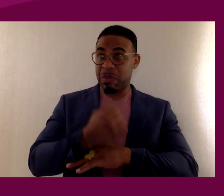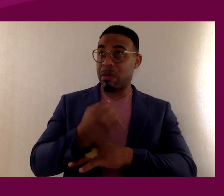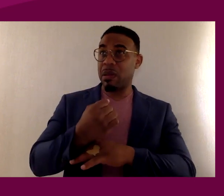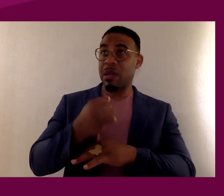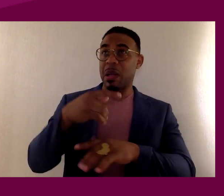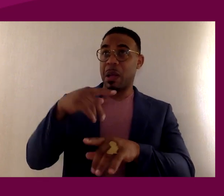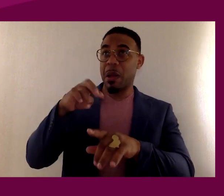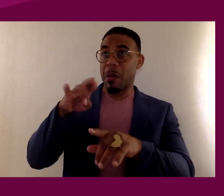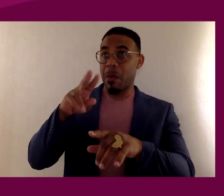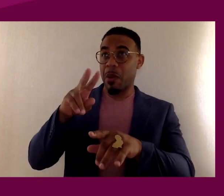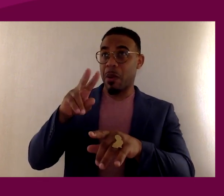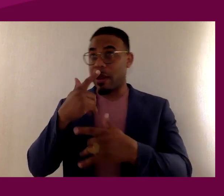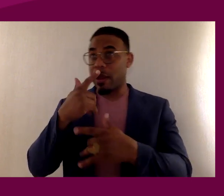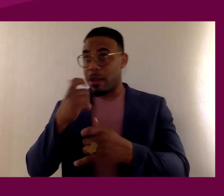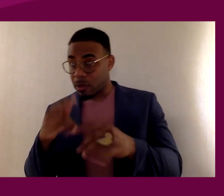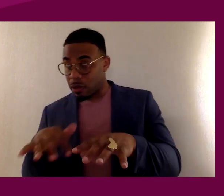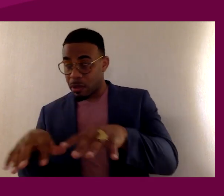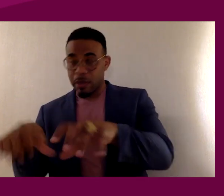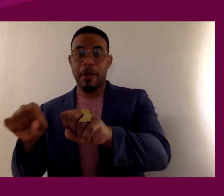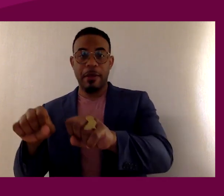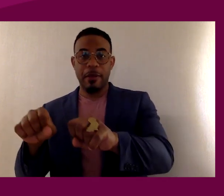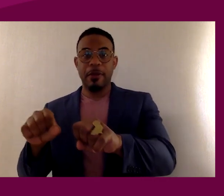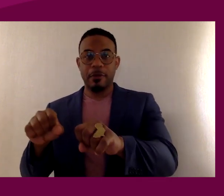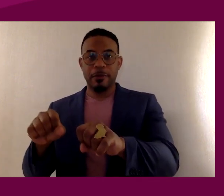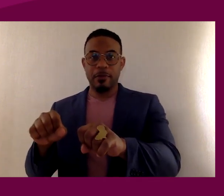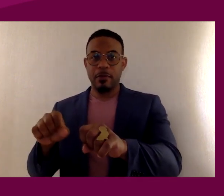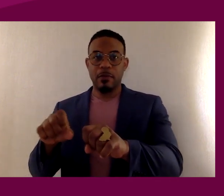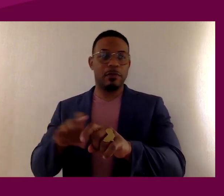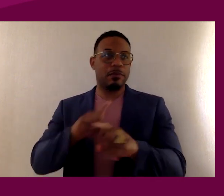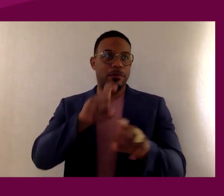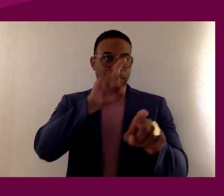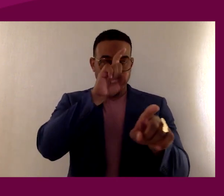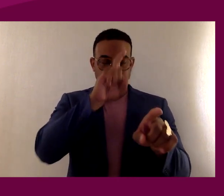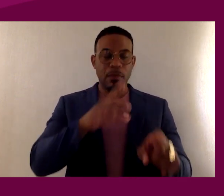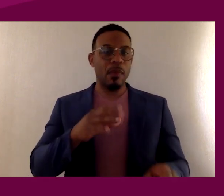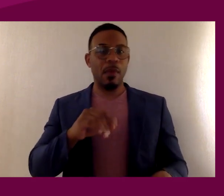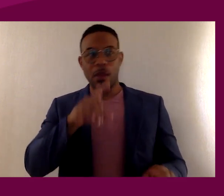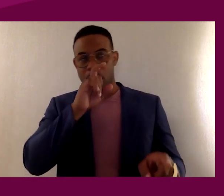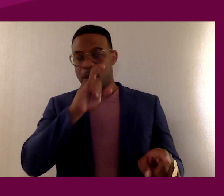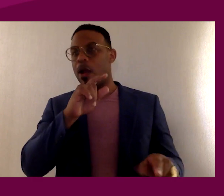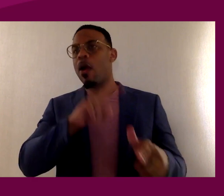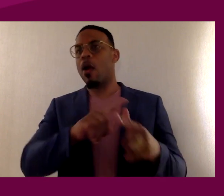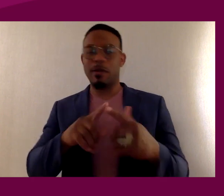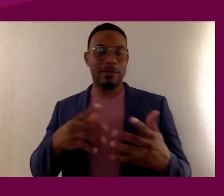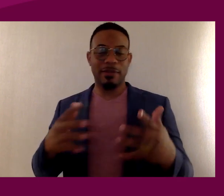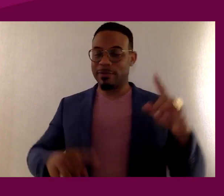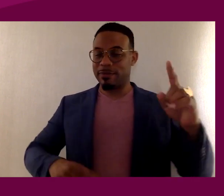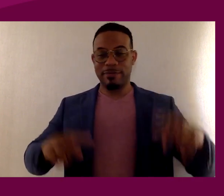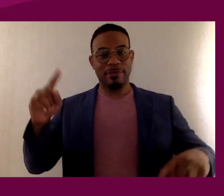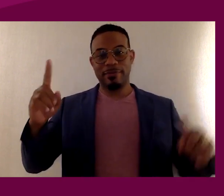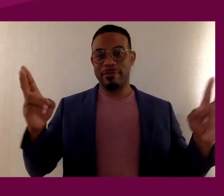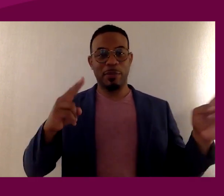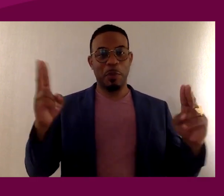Roman ruins there. The Persians were interested and tried to occupy them to the Turkish. The Turks